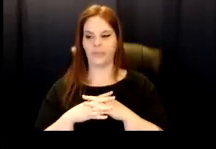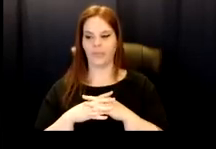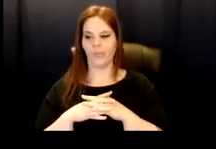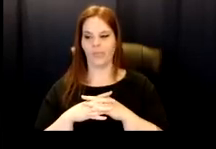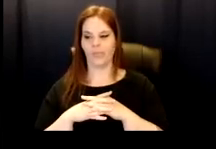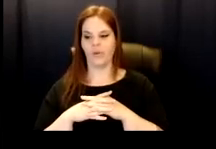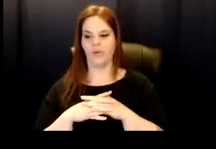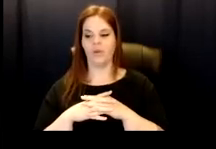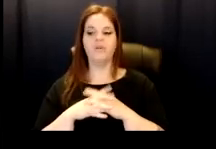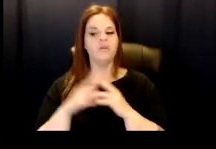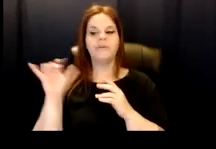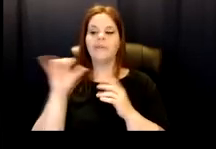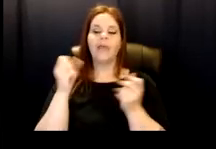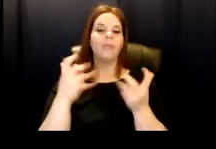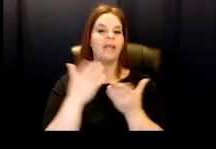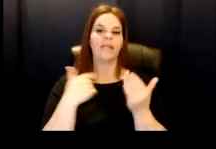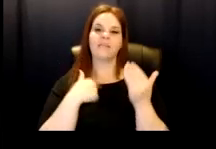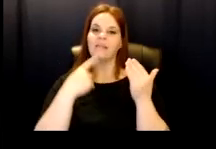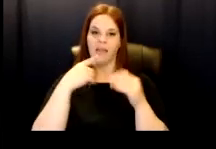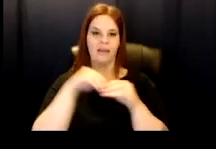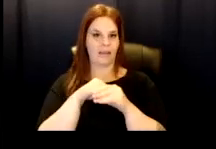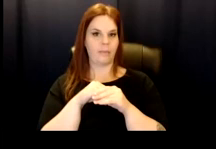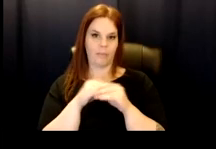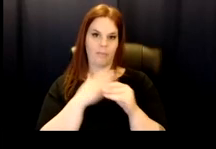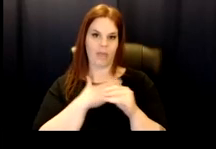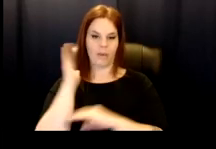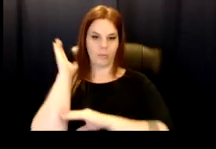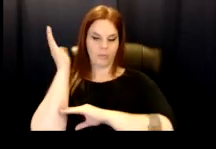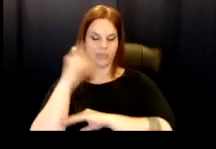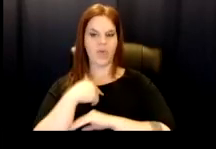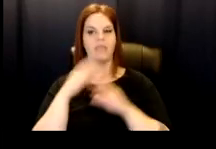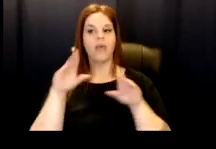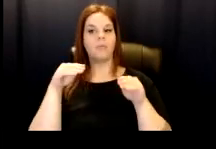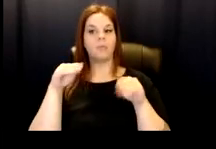many things in my presentation, those options present opportunity and problems for the disability